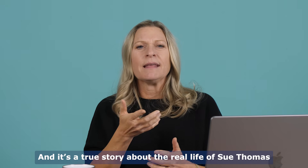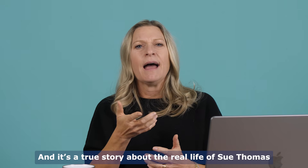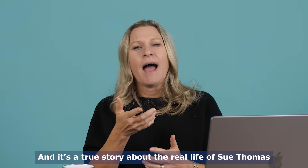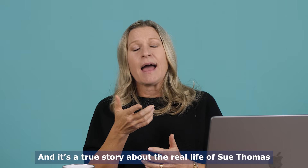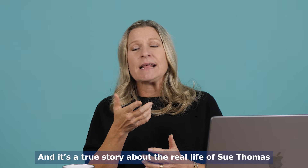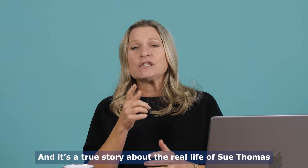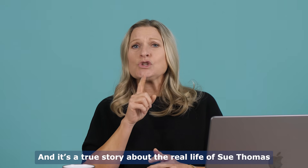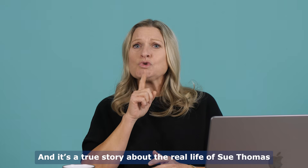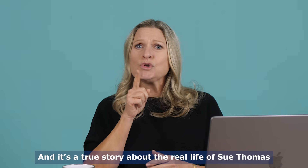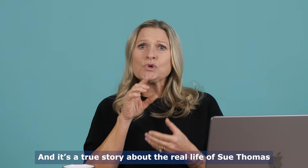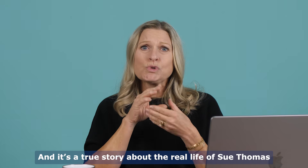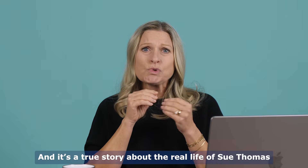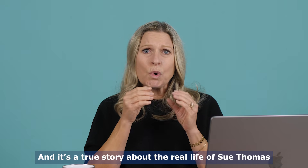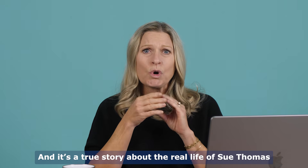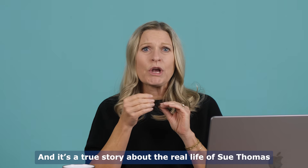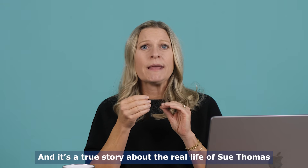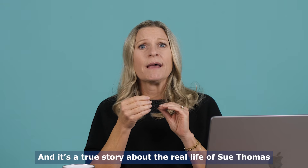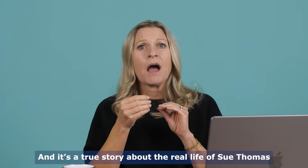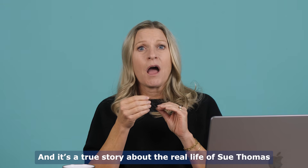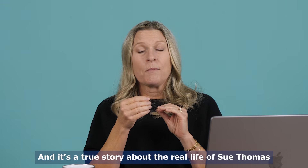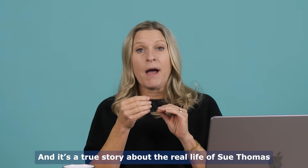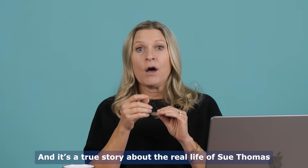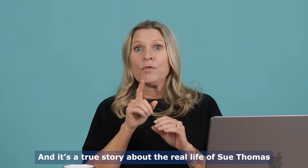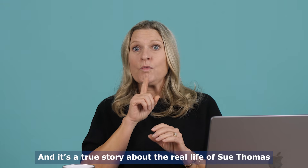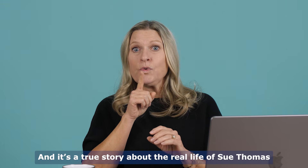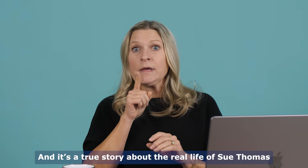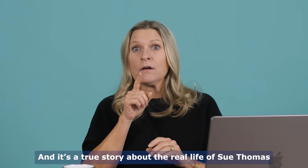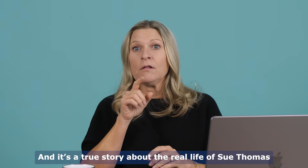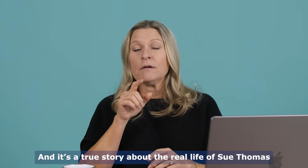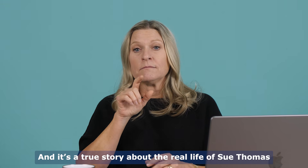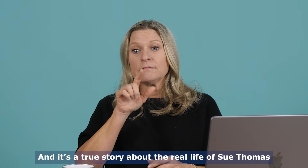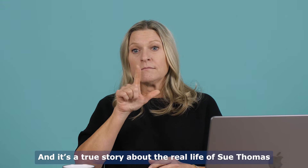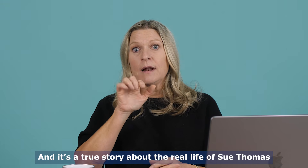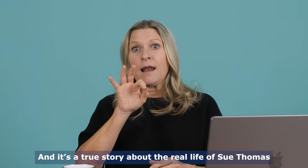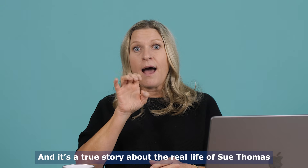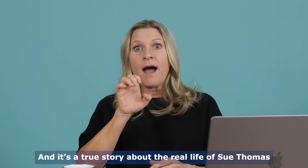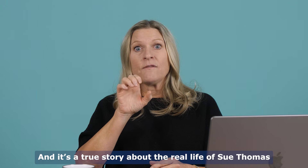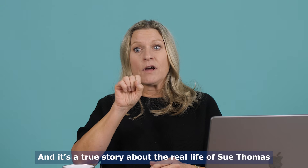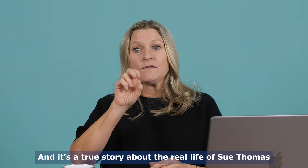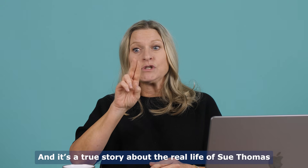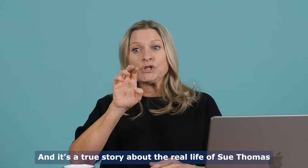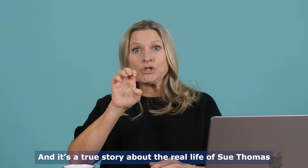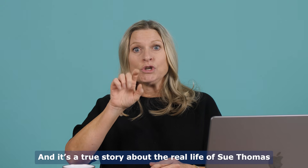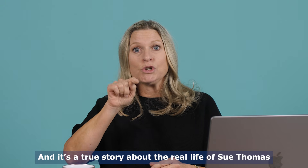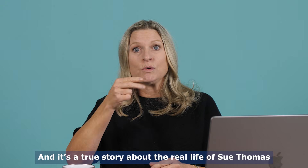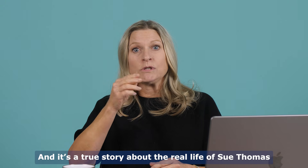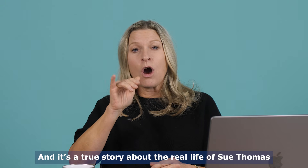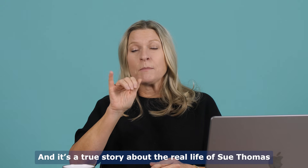And it’s a true story about the real life of Sue Thomas